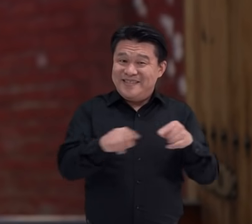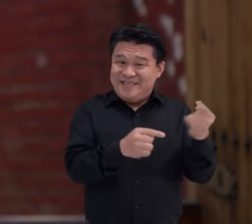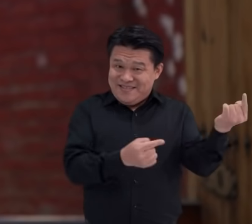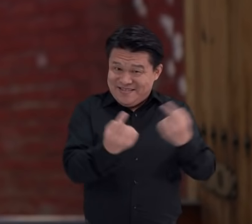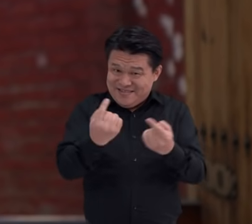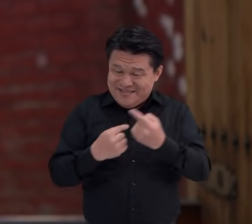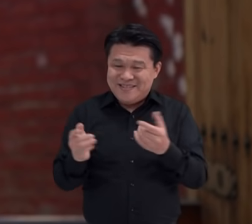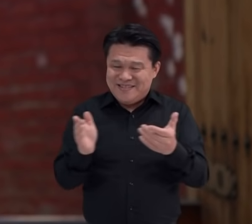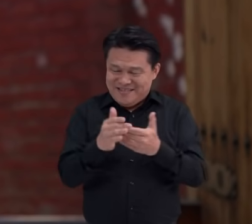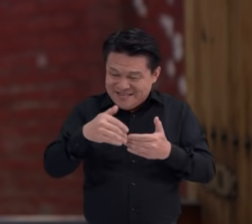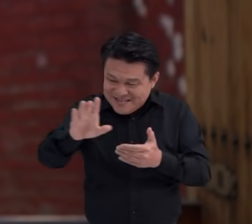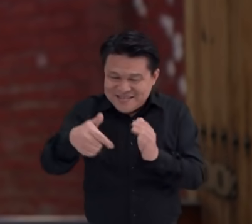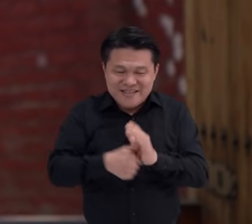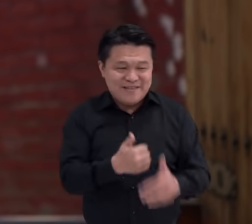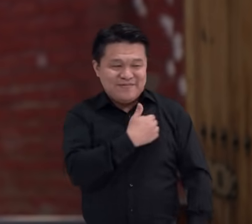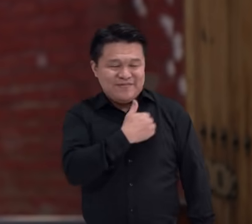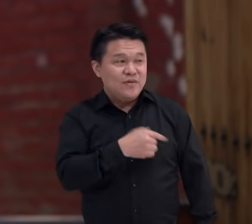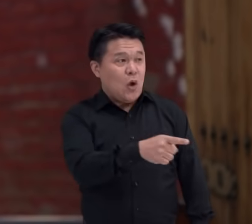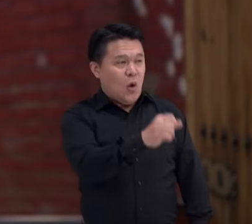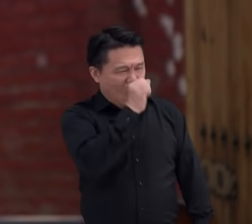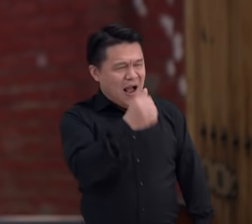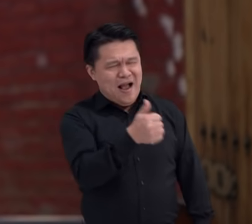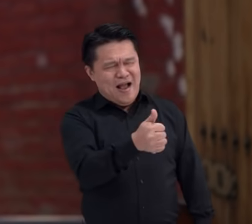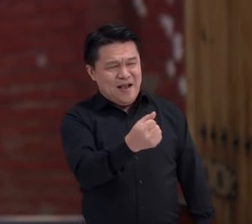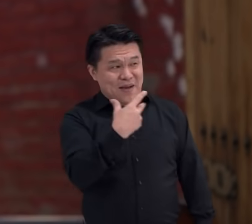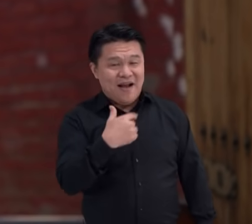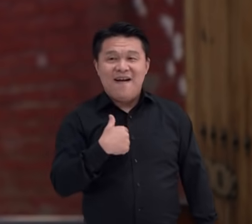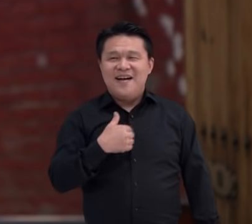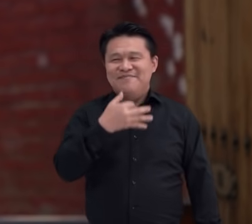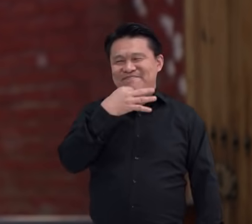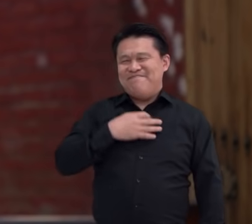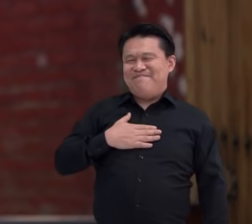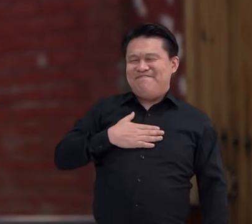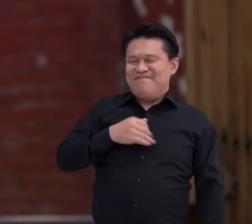families, friends, and loved ones tell me they had a really good time.